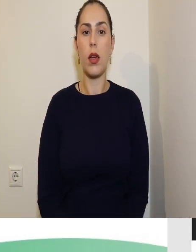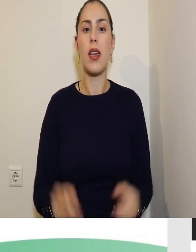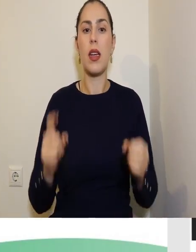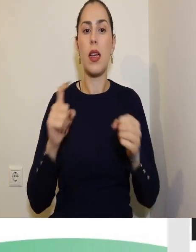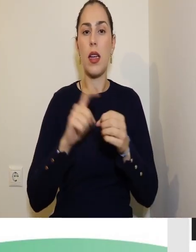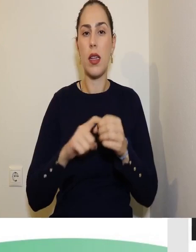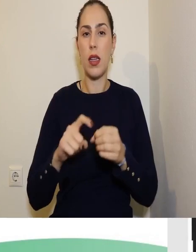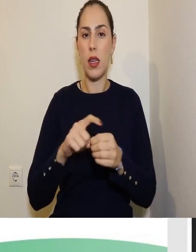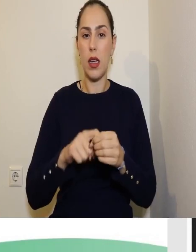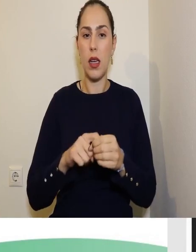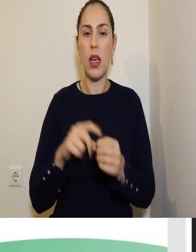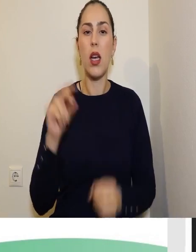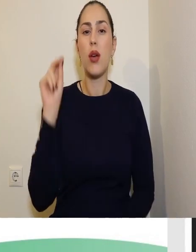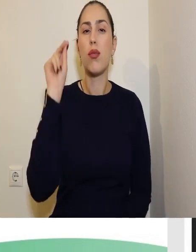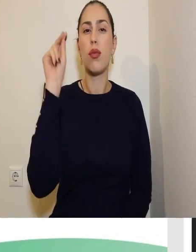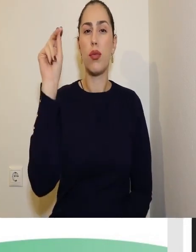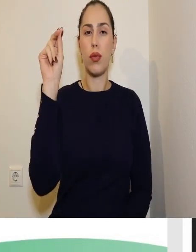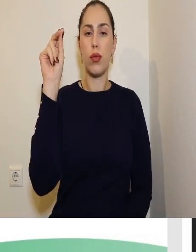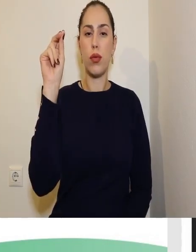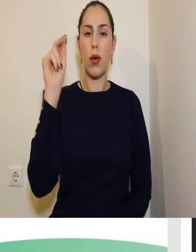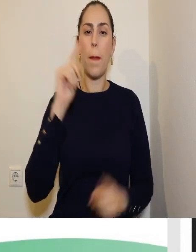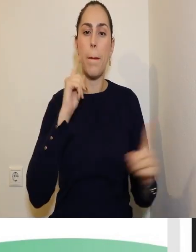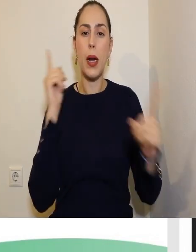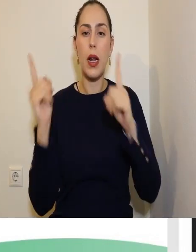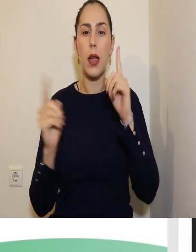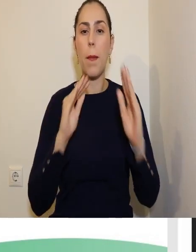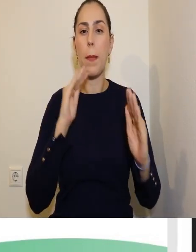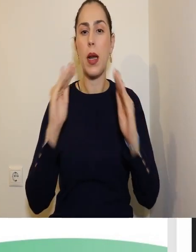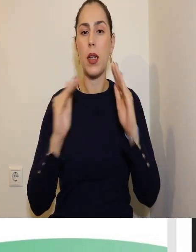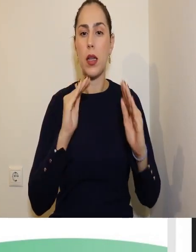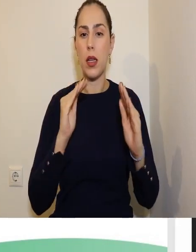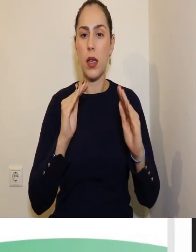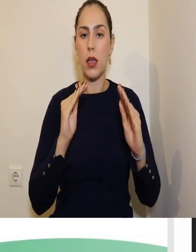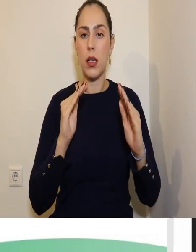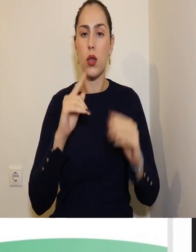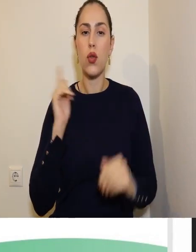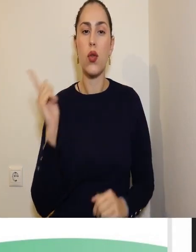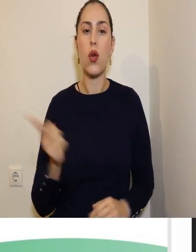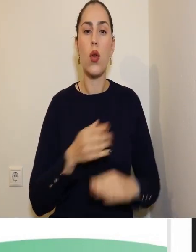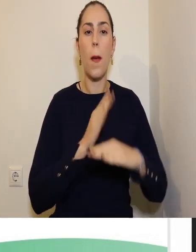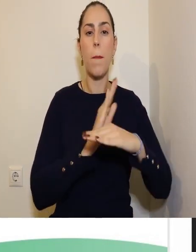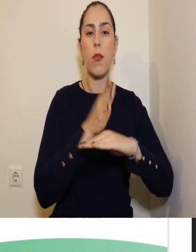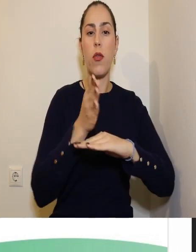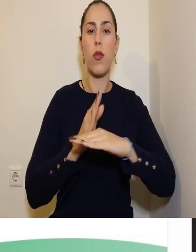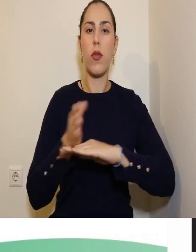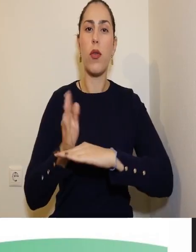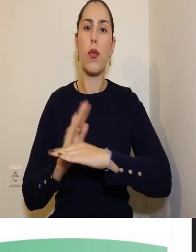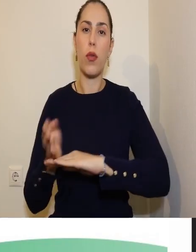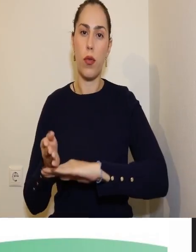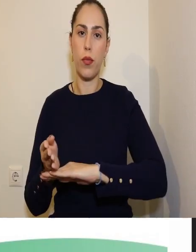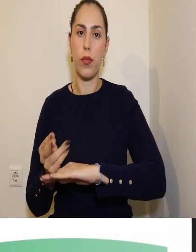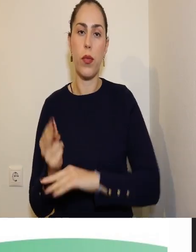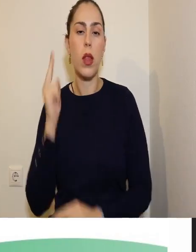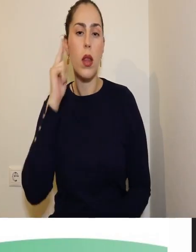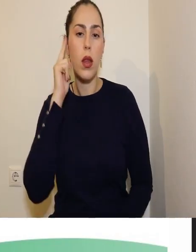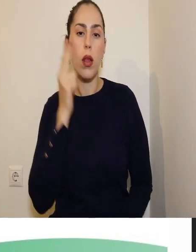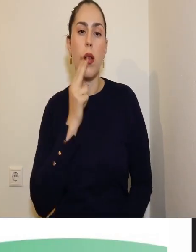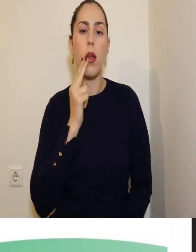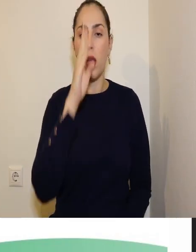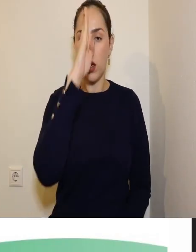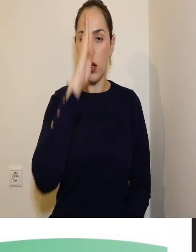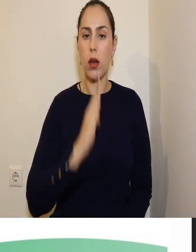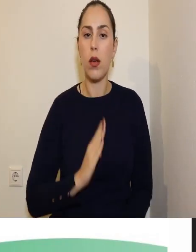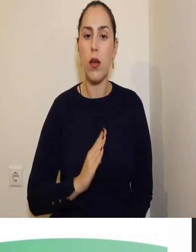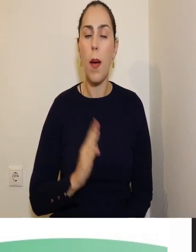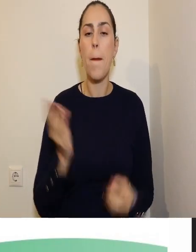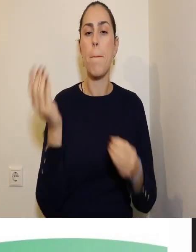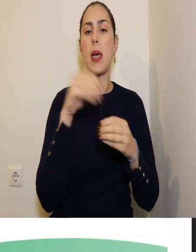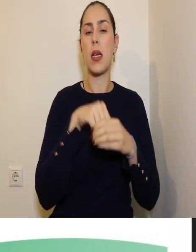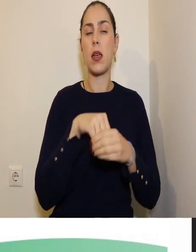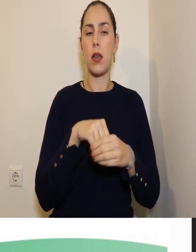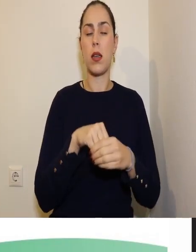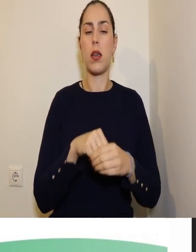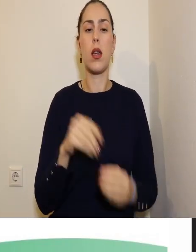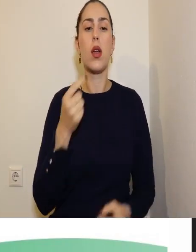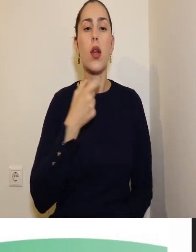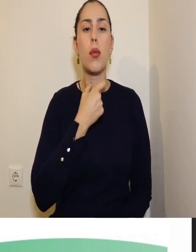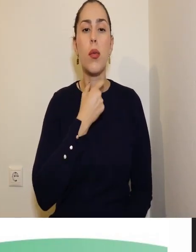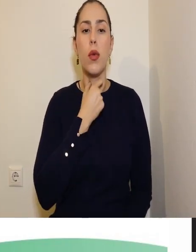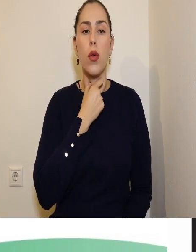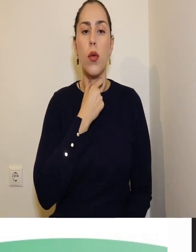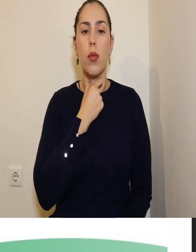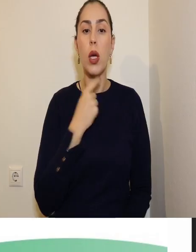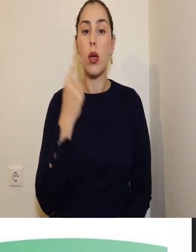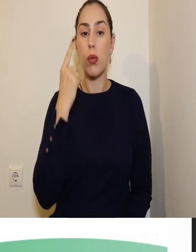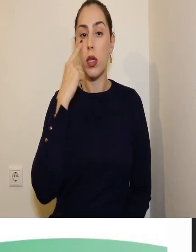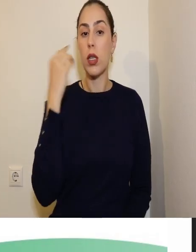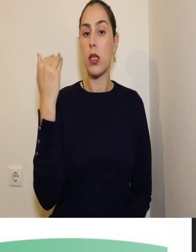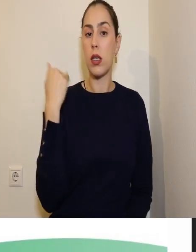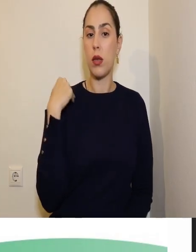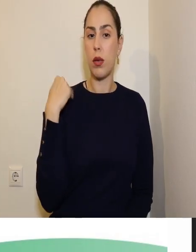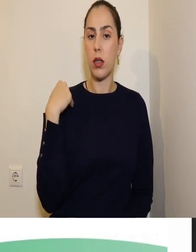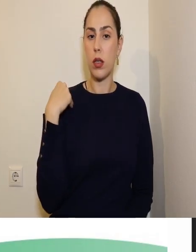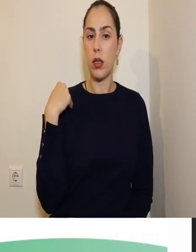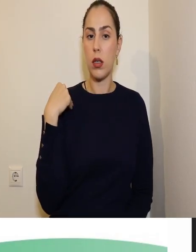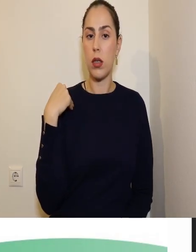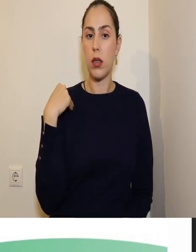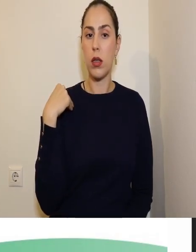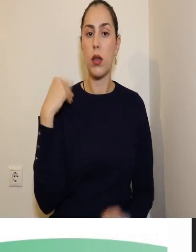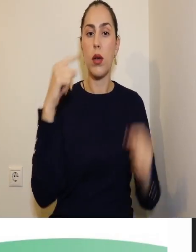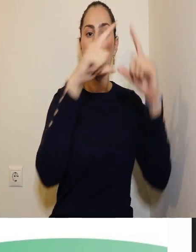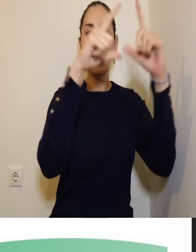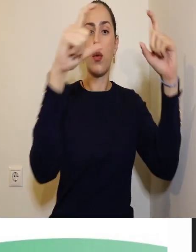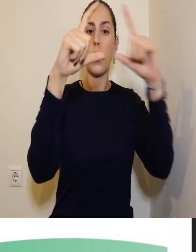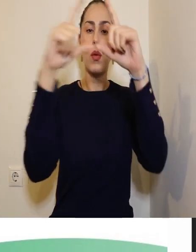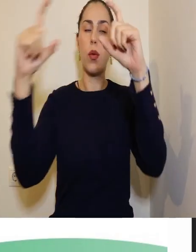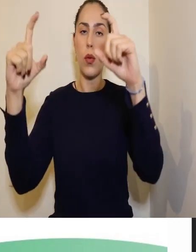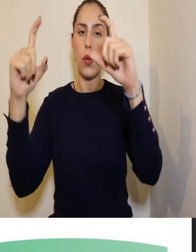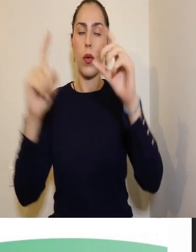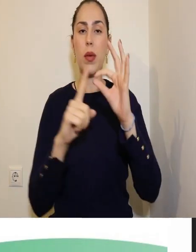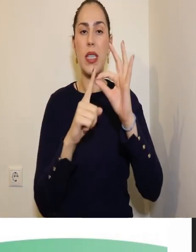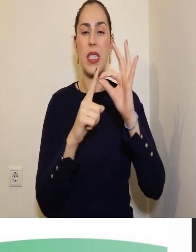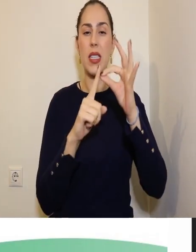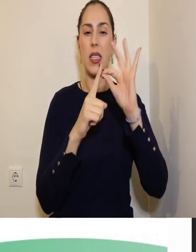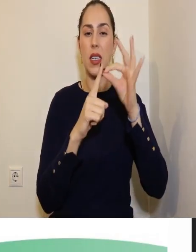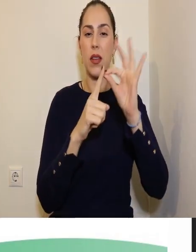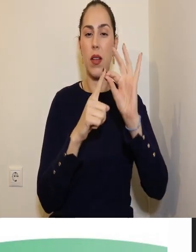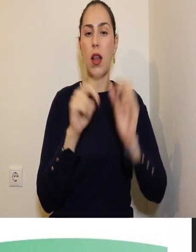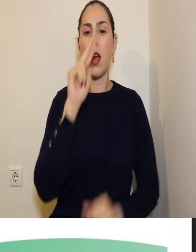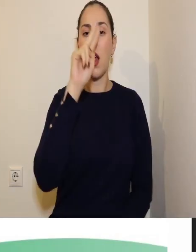Can you provide examples of how your green practices have been adapted to support a diverse workforce, including people with hearing impairments? (e.g. recycling labels, detailed written guides, visual signage, etc.)